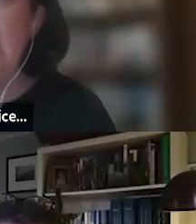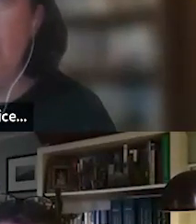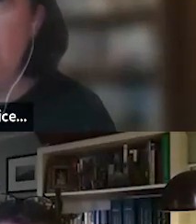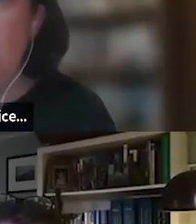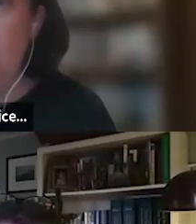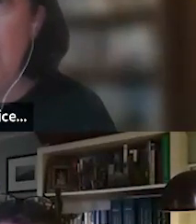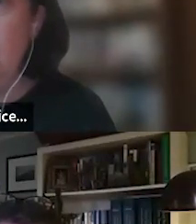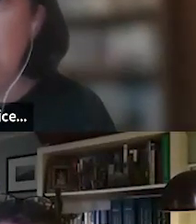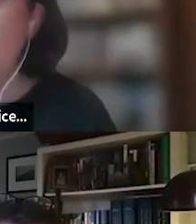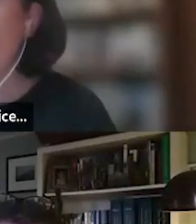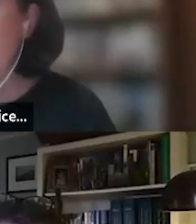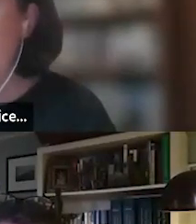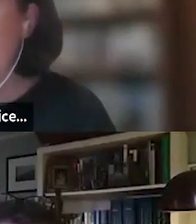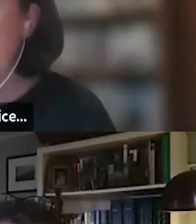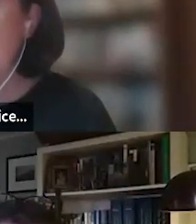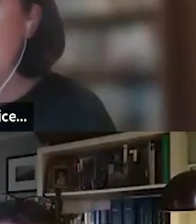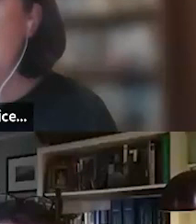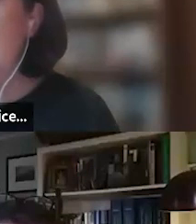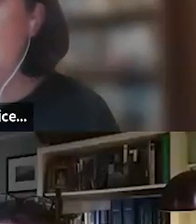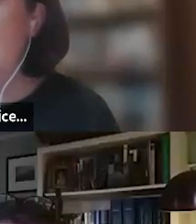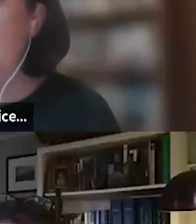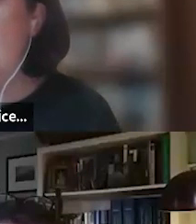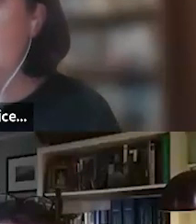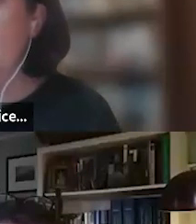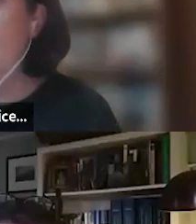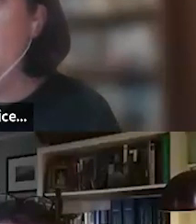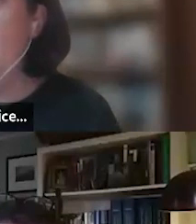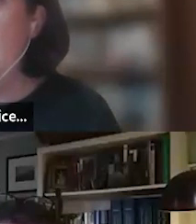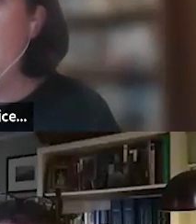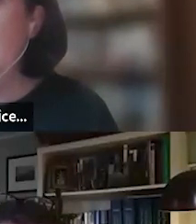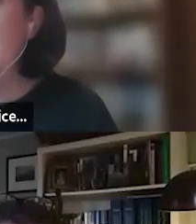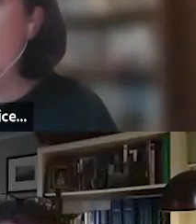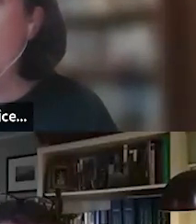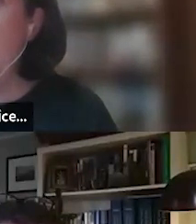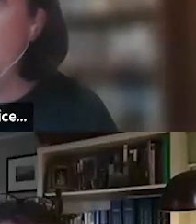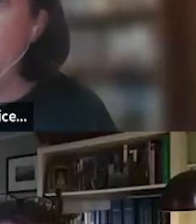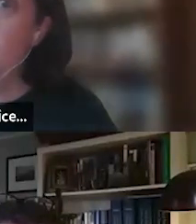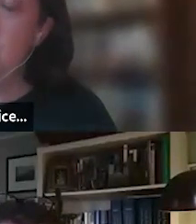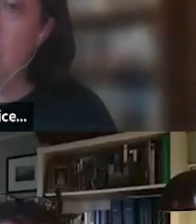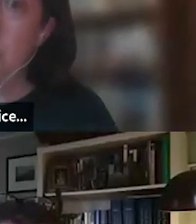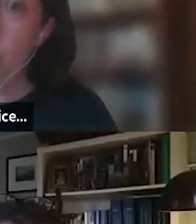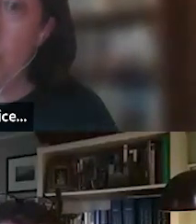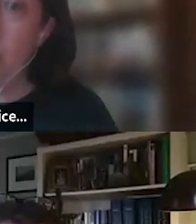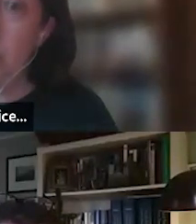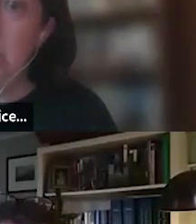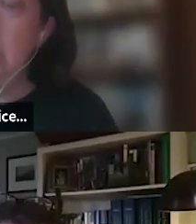that they don't know about, they don't realize that they might be eligible for benefits on a former spouse's record.